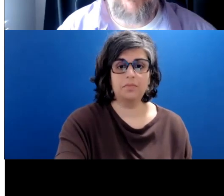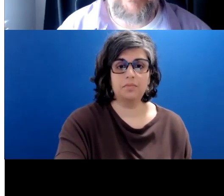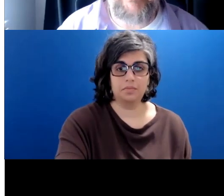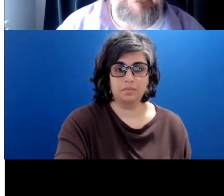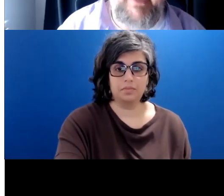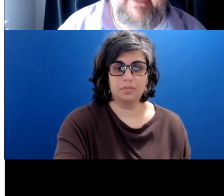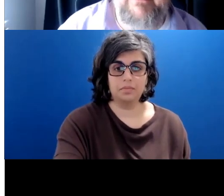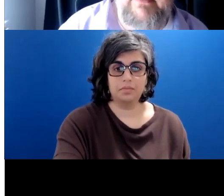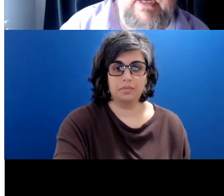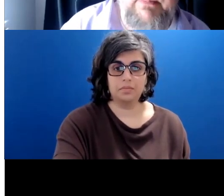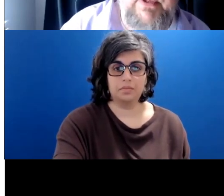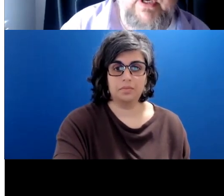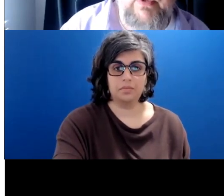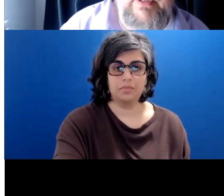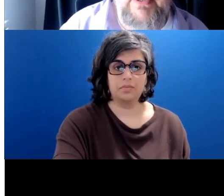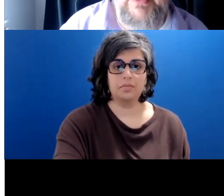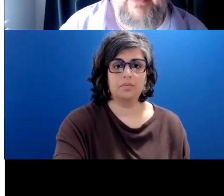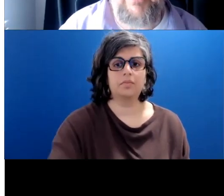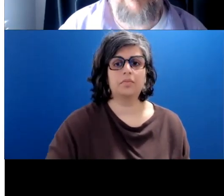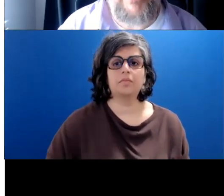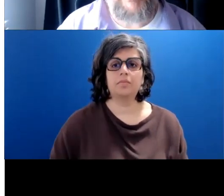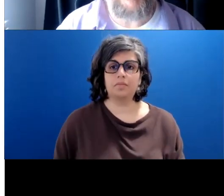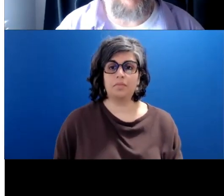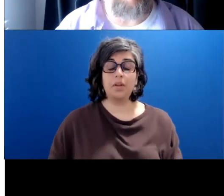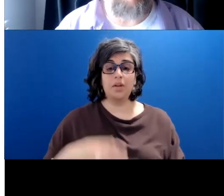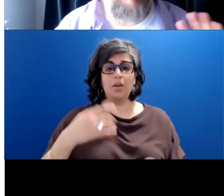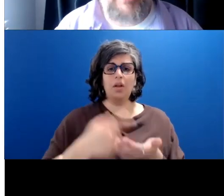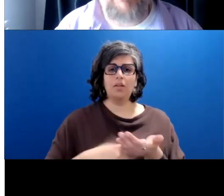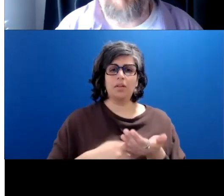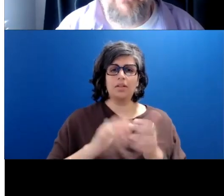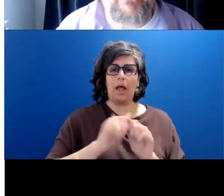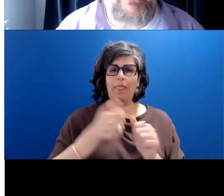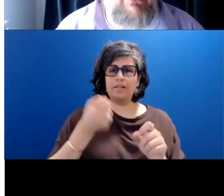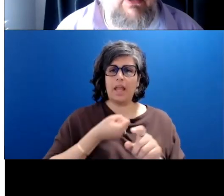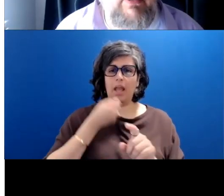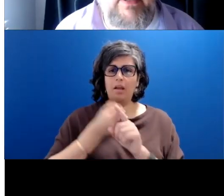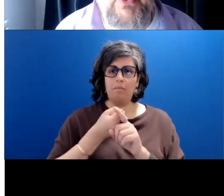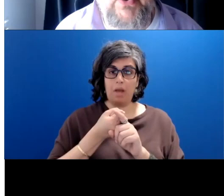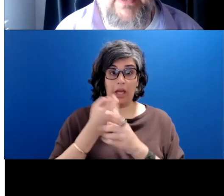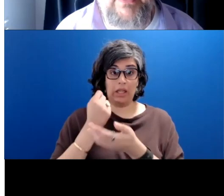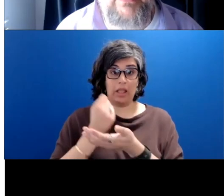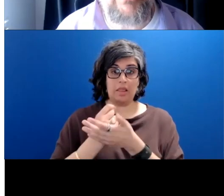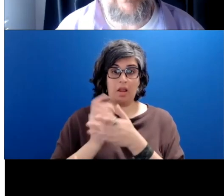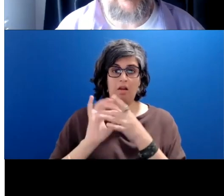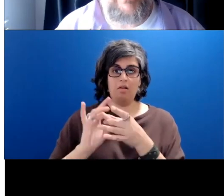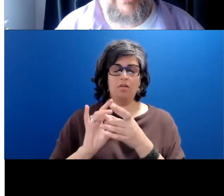how it can impact the therapeutic relationship. So again, both those current cultural issues